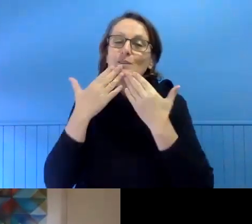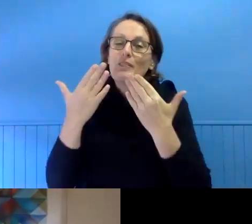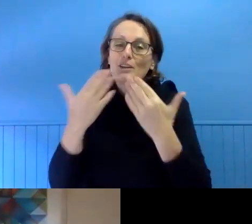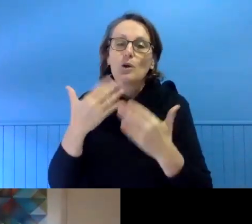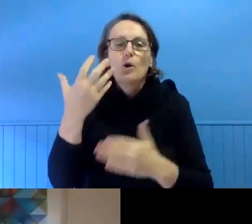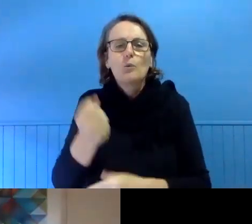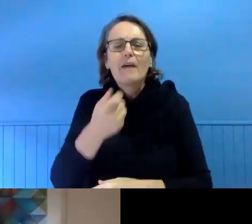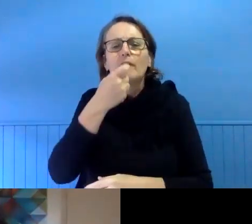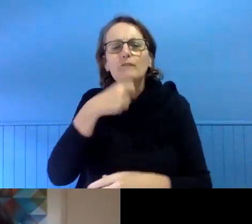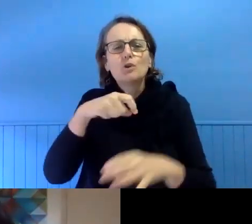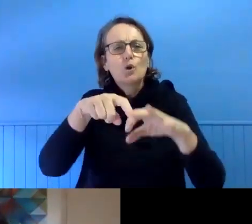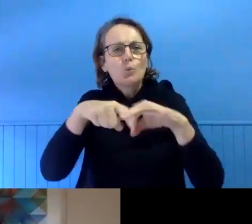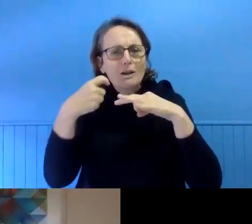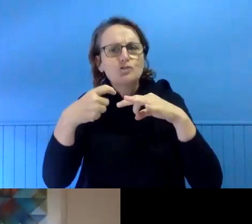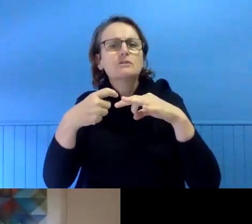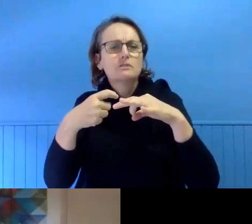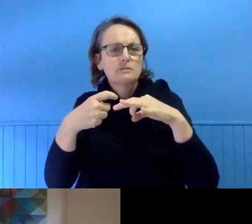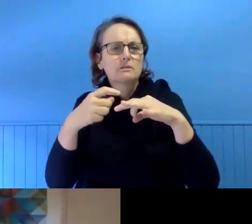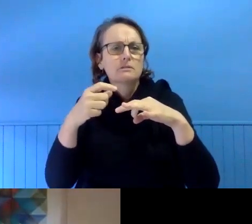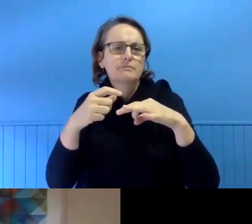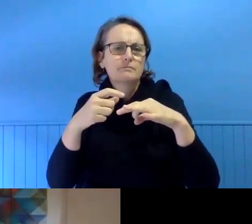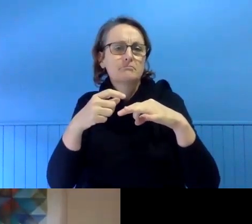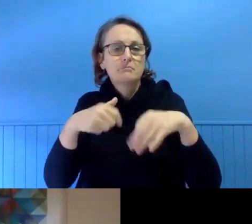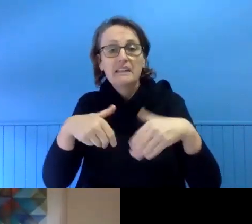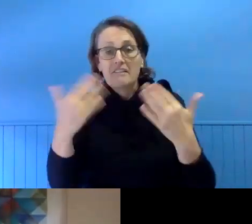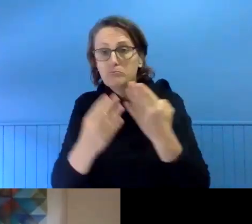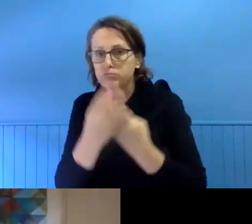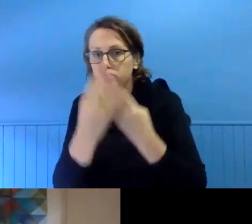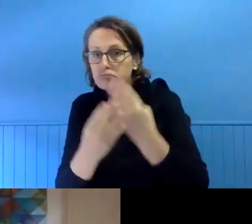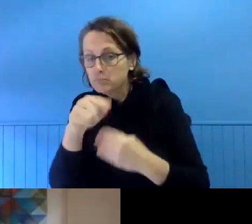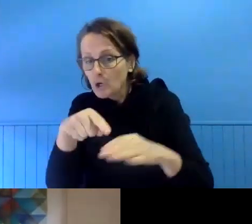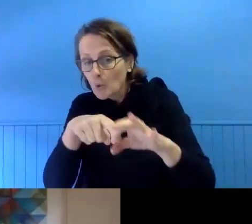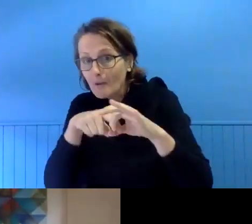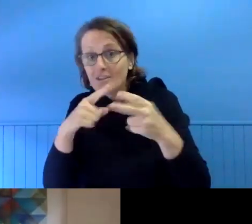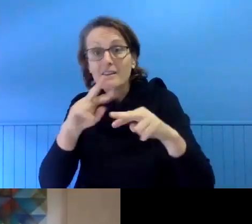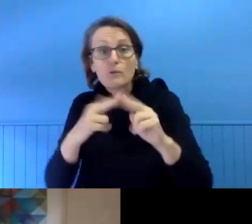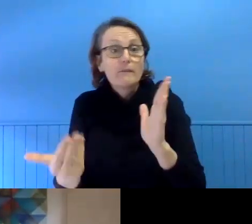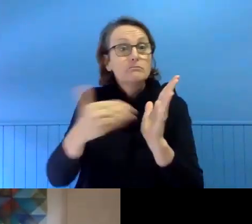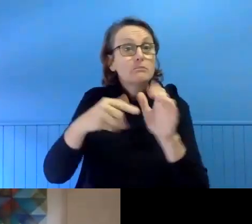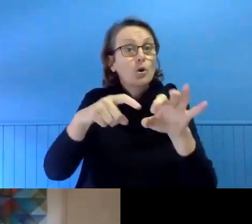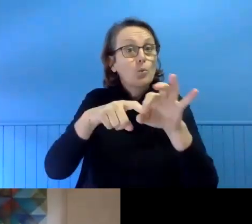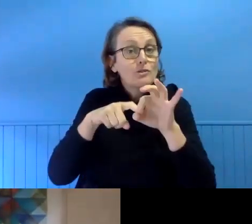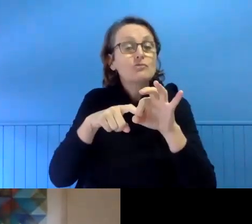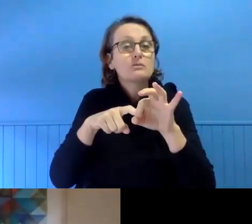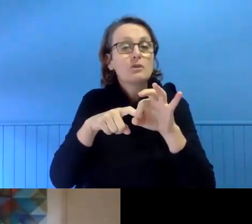got a couple of questions that come through in the Q&A box. If anyone has any other questions, we'll try and answer as many as we can.